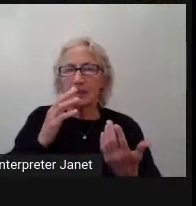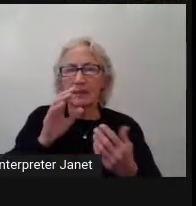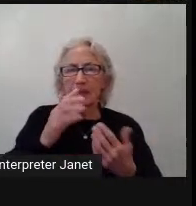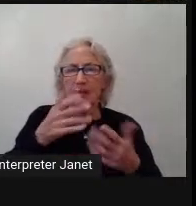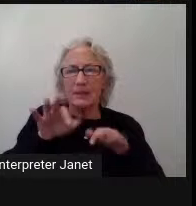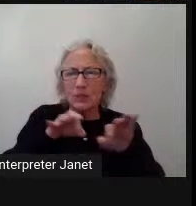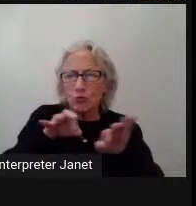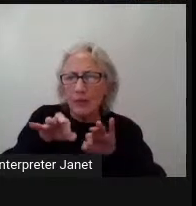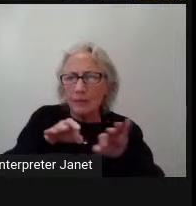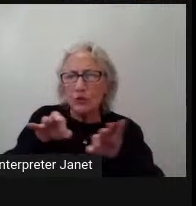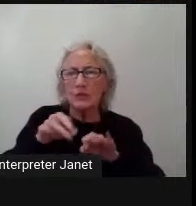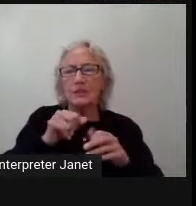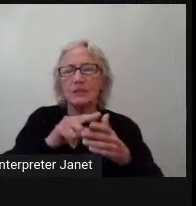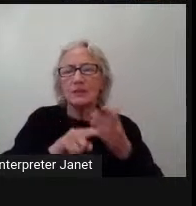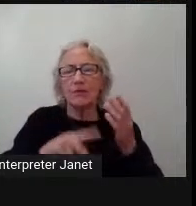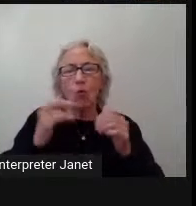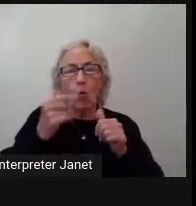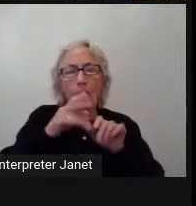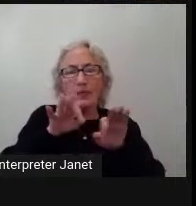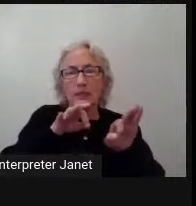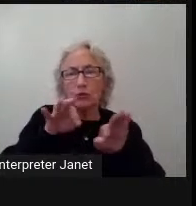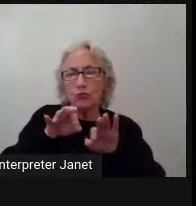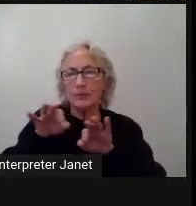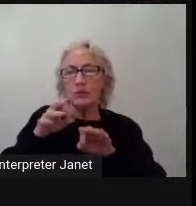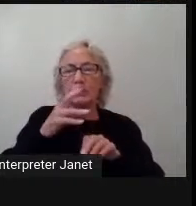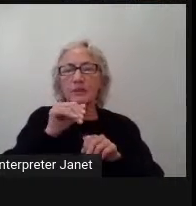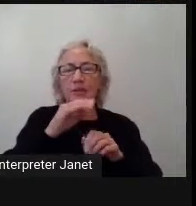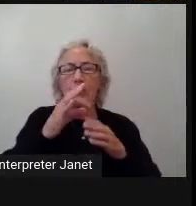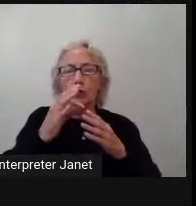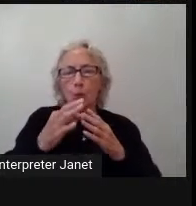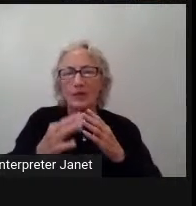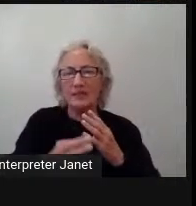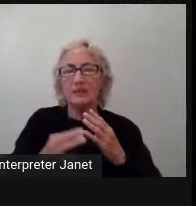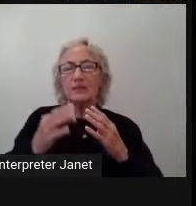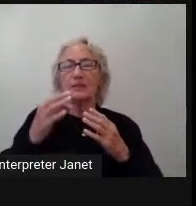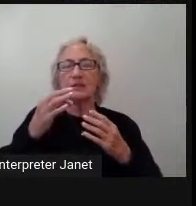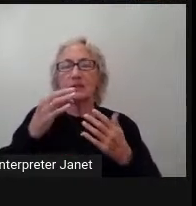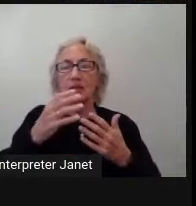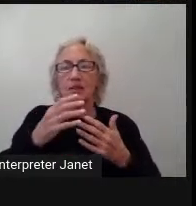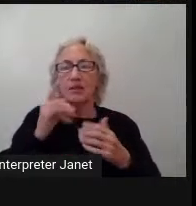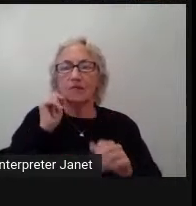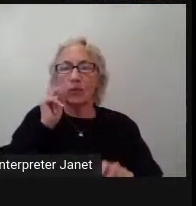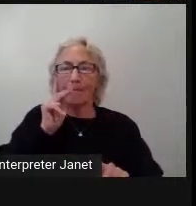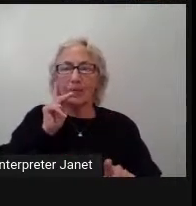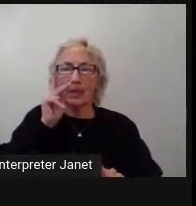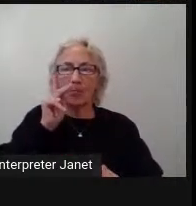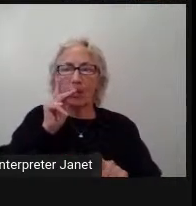images when you need to use our descriptions. We have made our